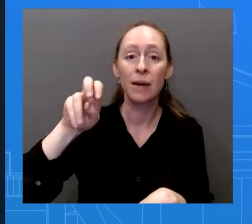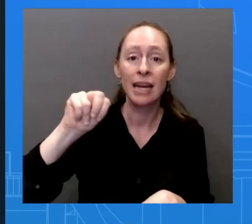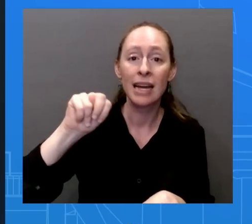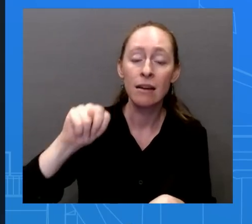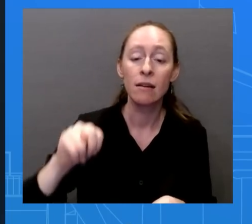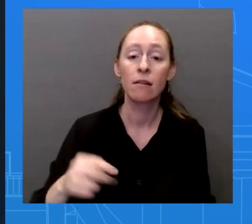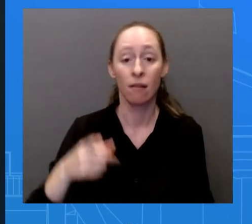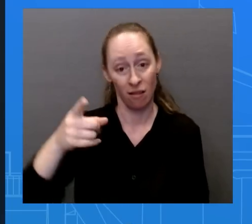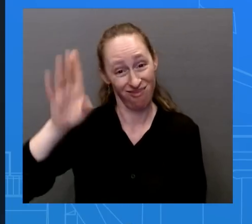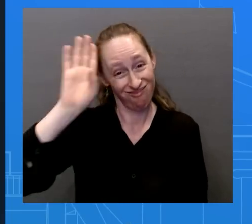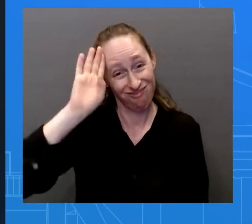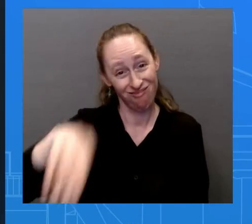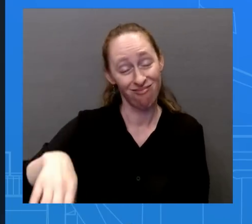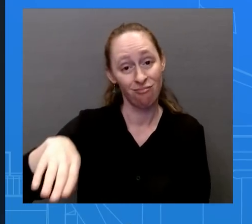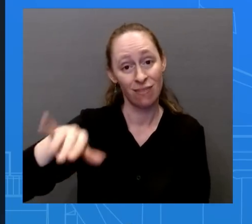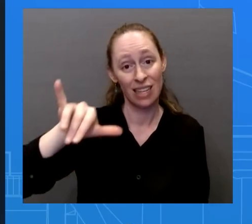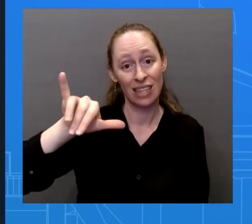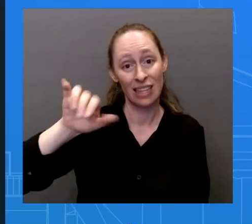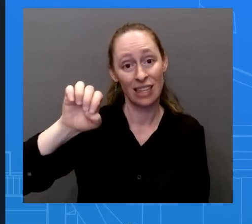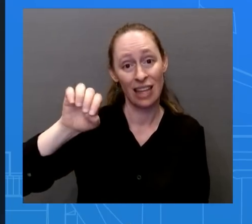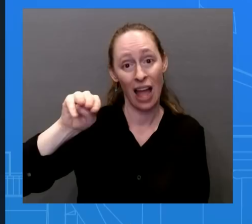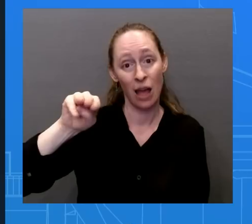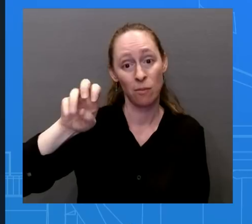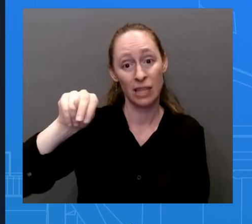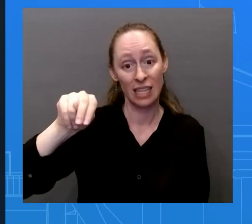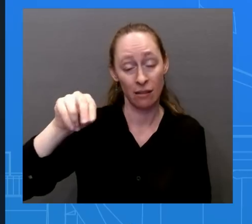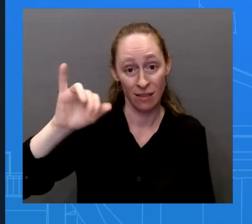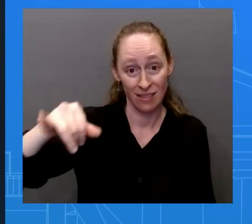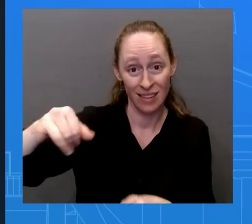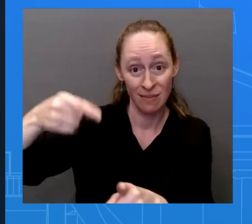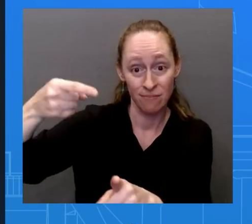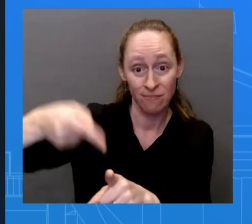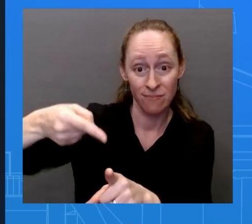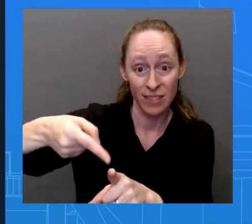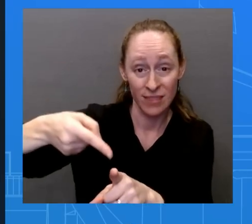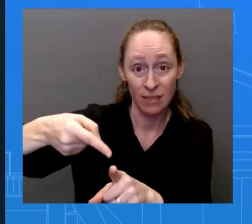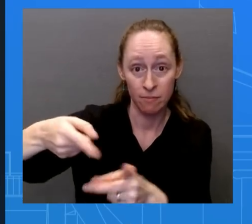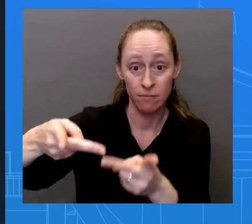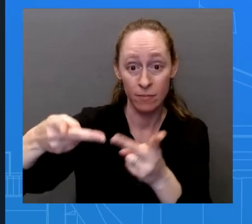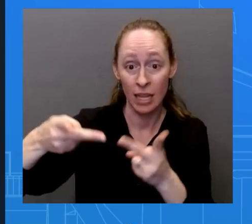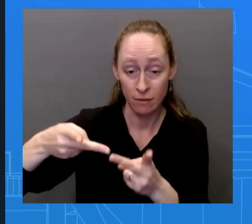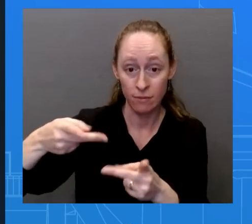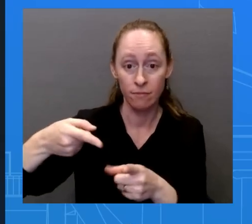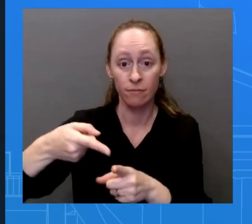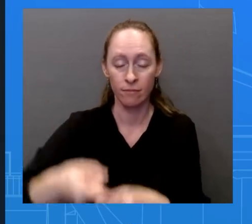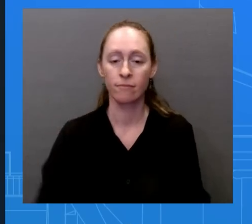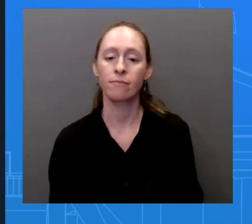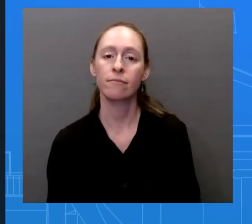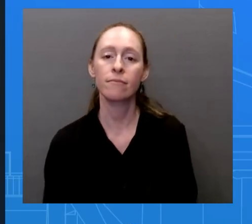it was very much a part of that Yemen truce that we have seen. The President has set forth an affirmative agenda